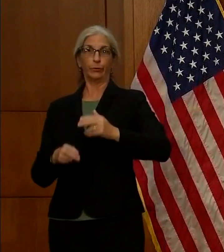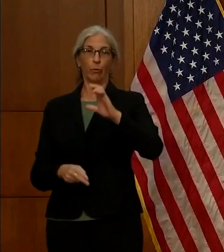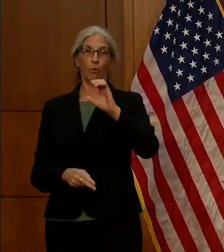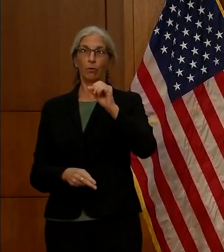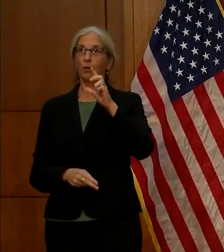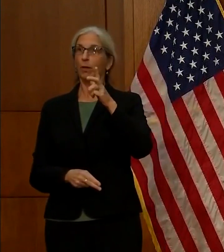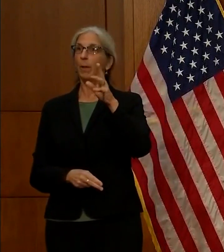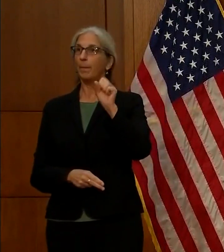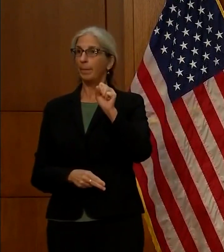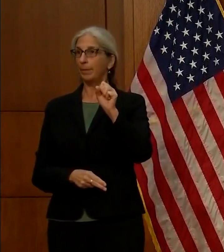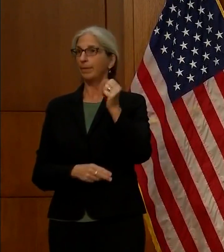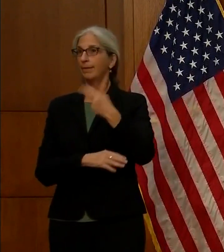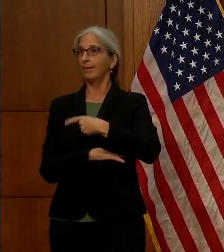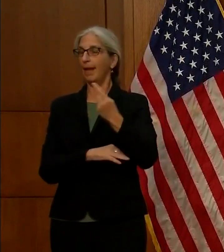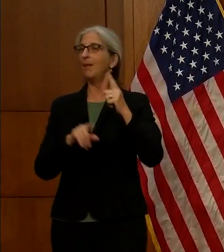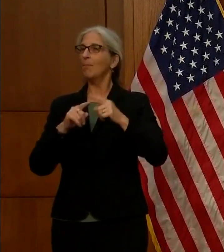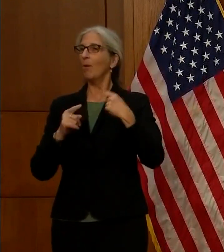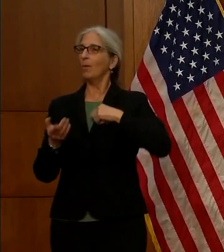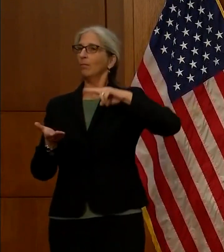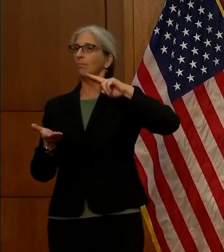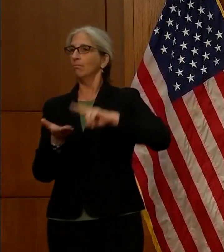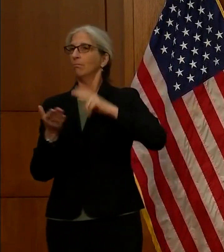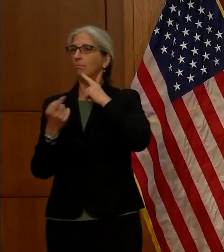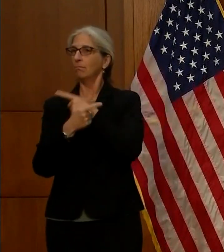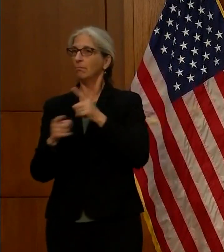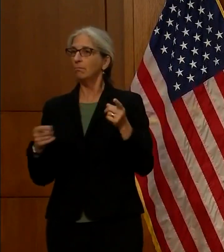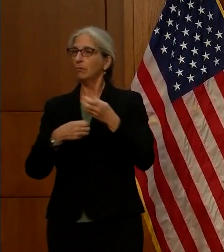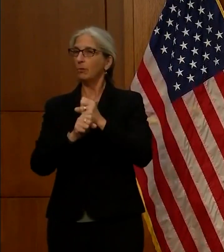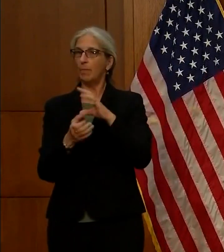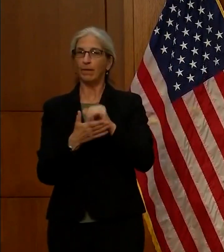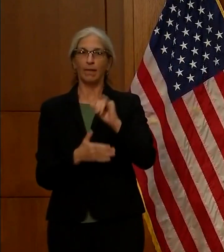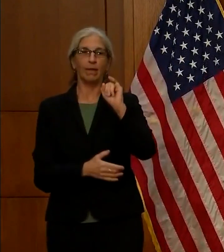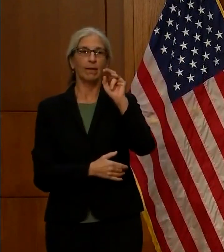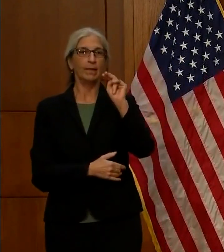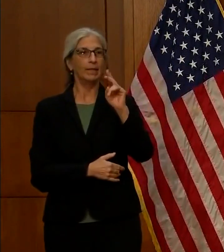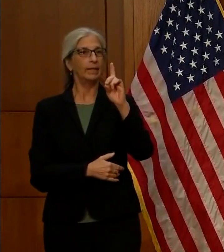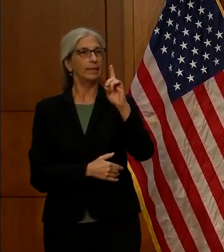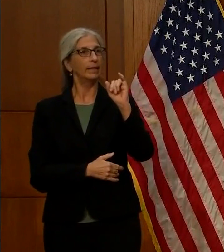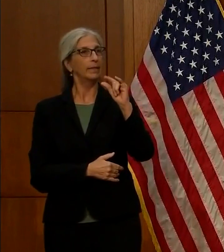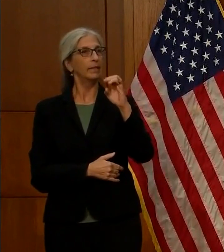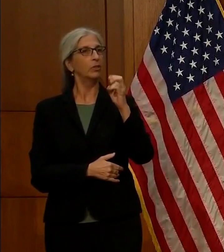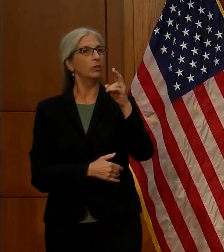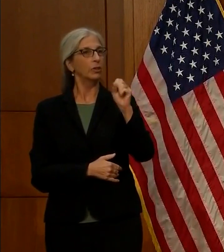WAS OFFICIALLY COLUMBUS DAY BUT WE- SIGNED A PROCLAMATION TO